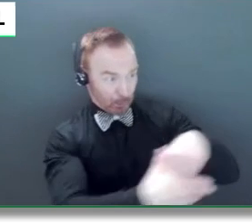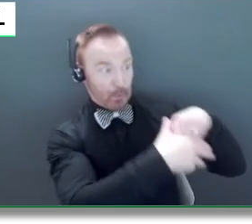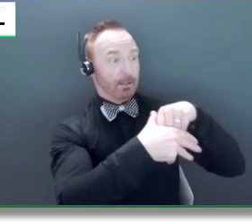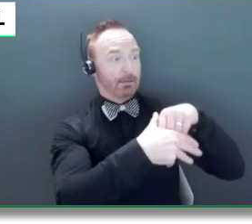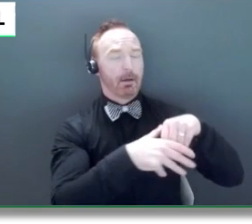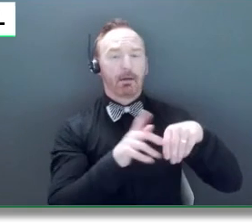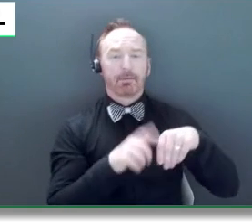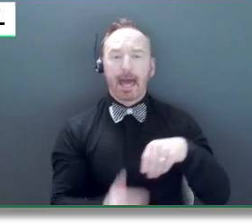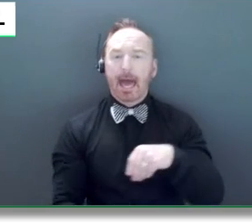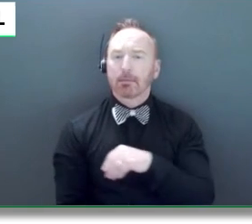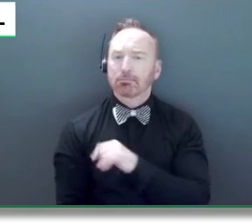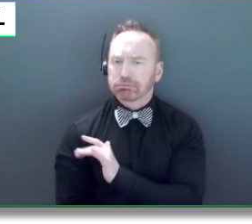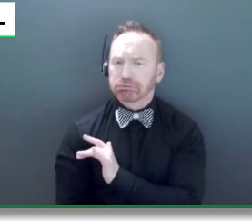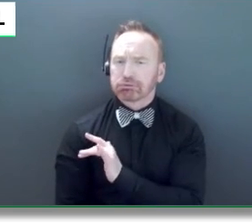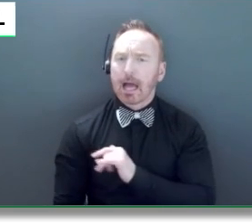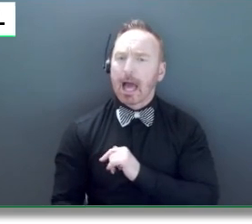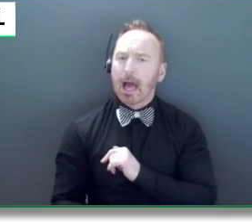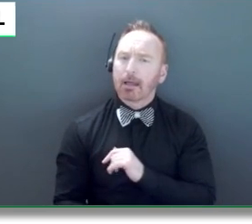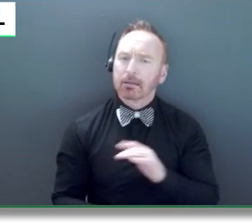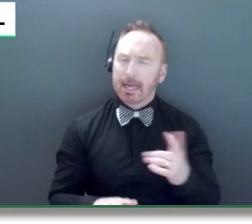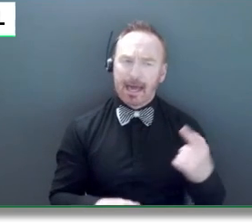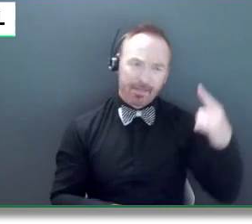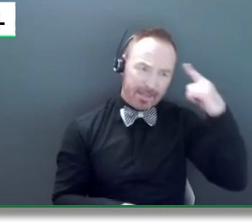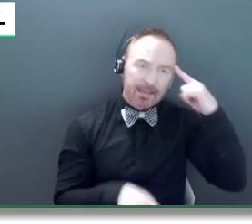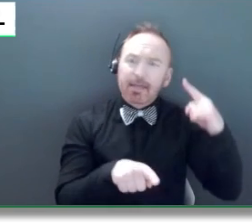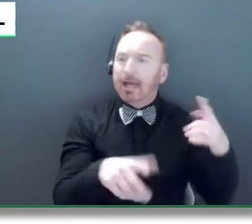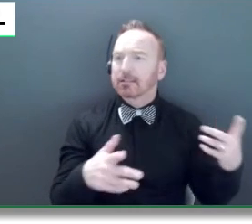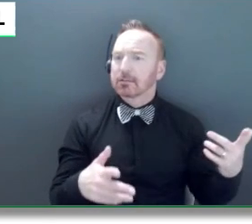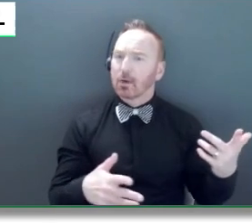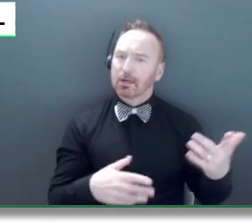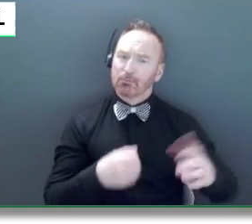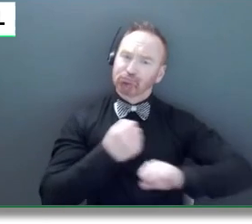promotes a greater sense of community as a whole and then a greater sense of